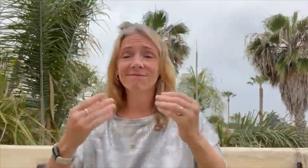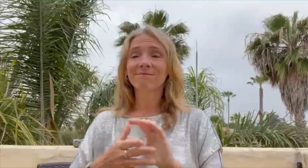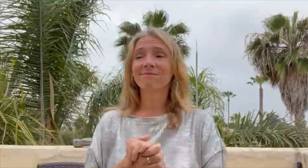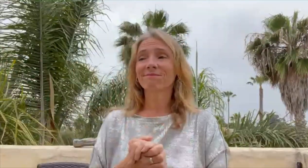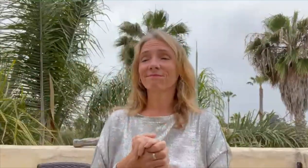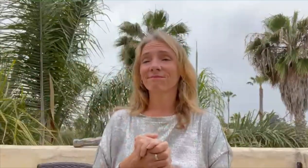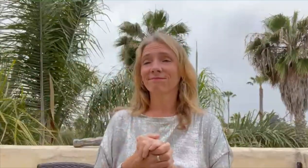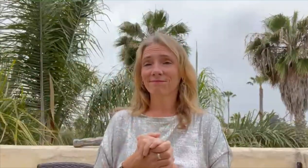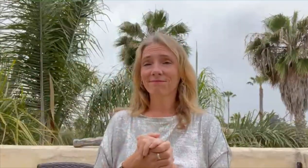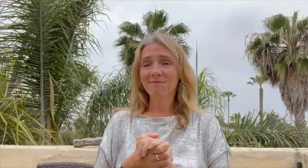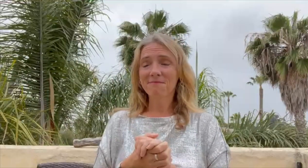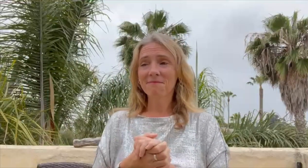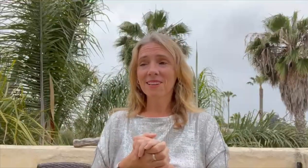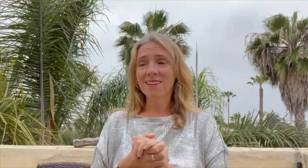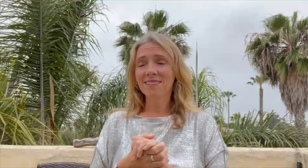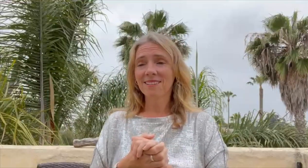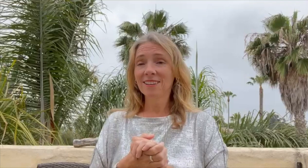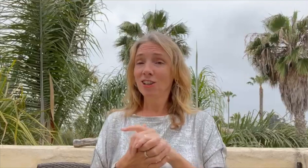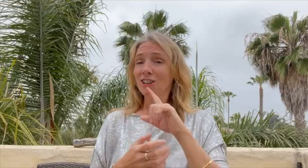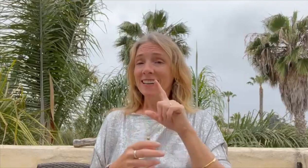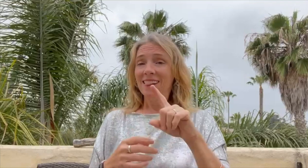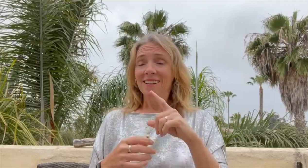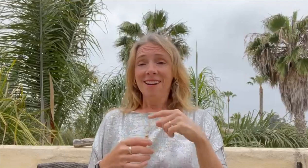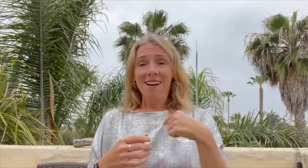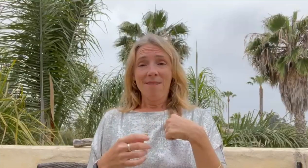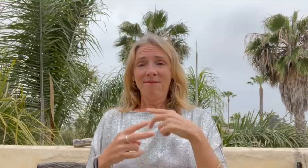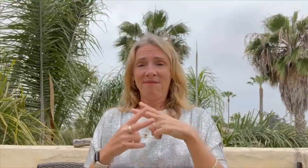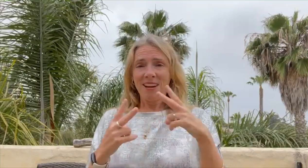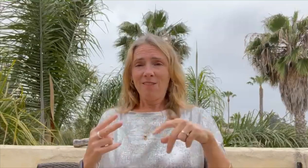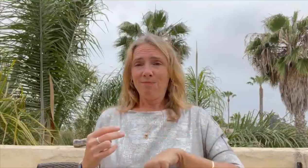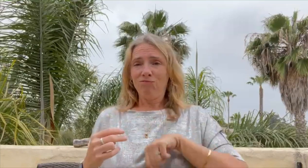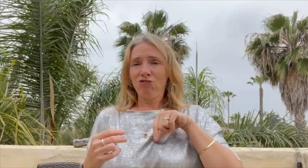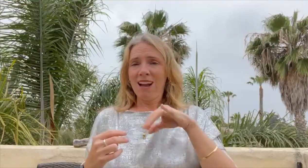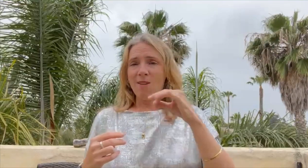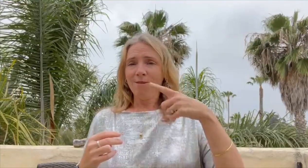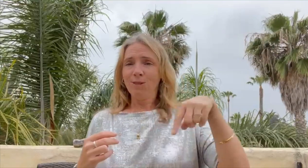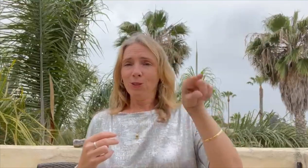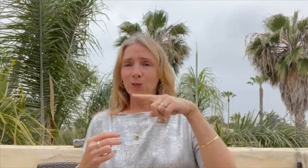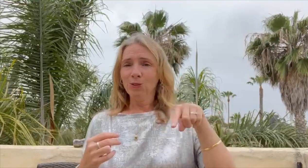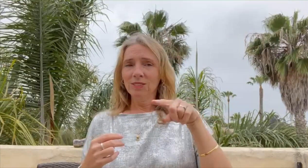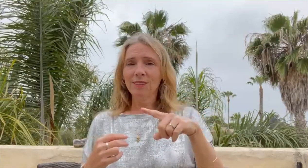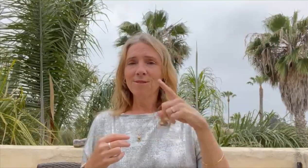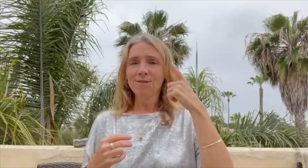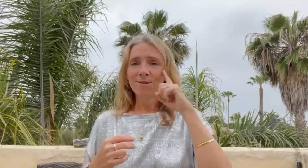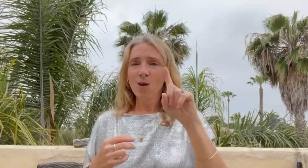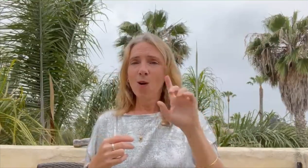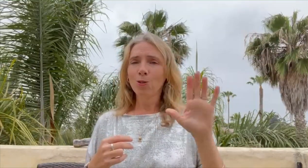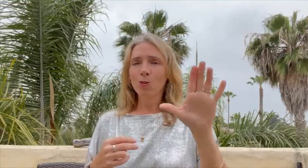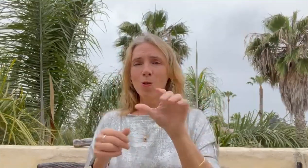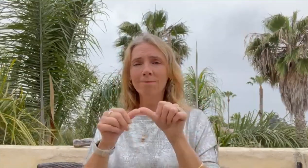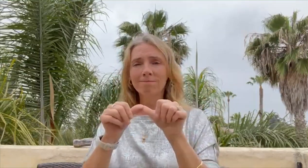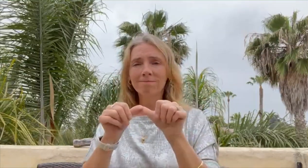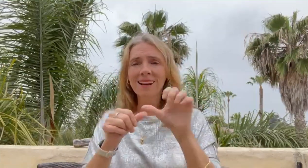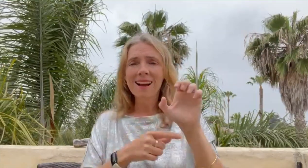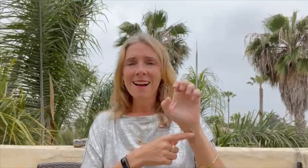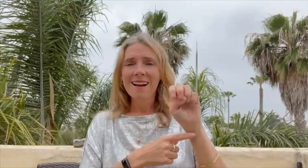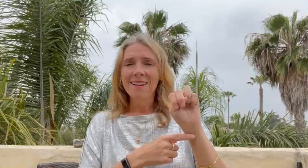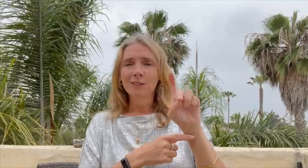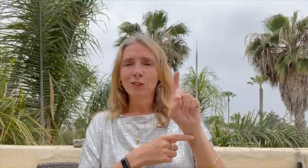Field trips and activities. The Sky's the limit. I'm very proud of all of you.